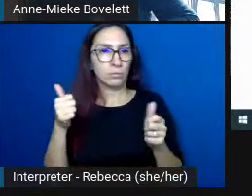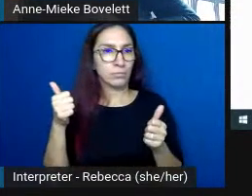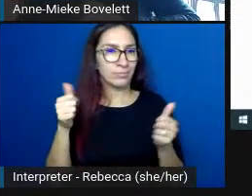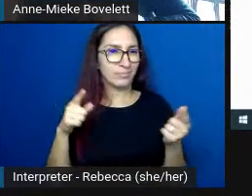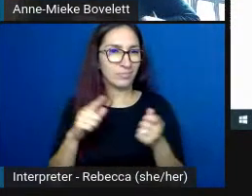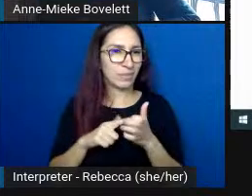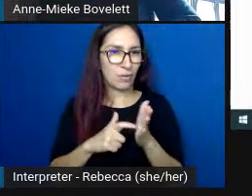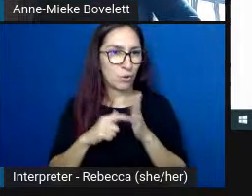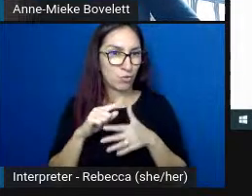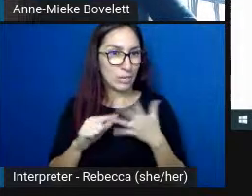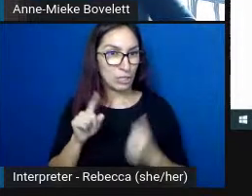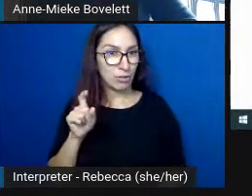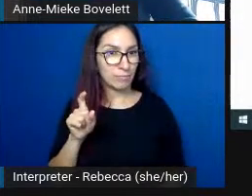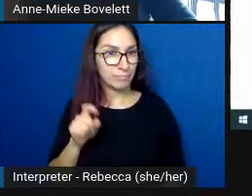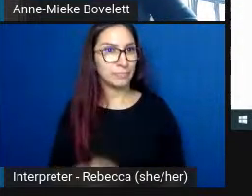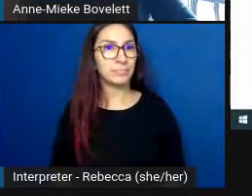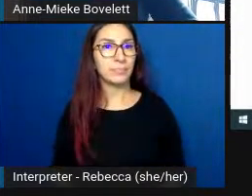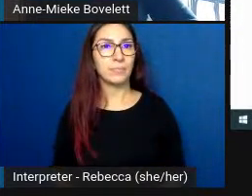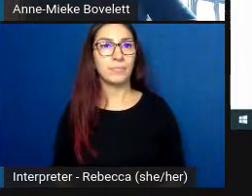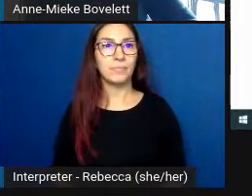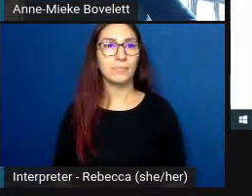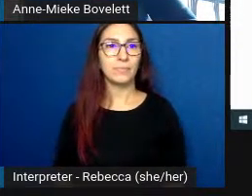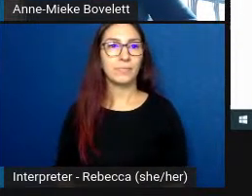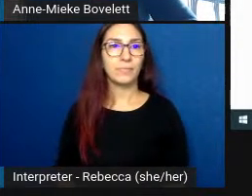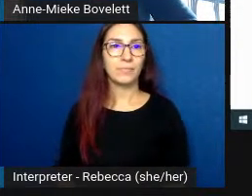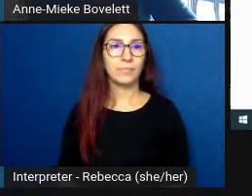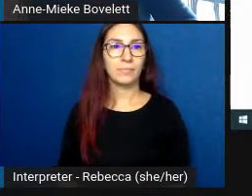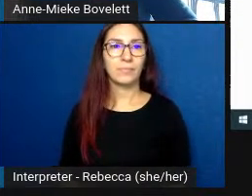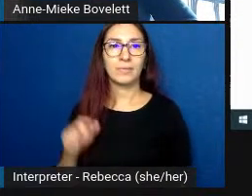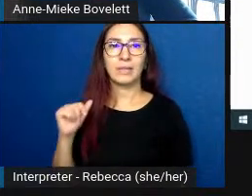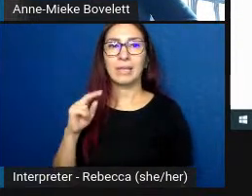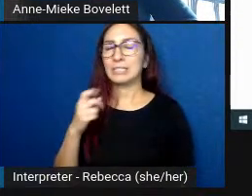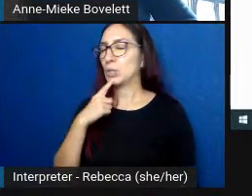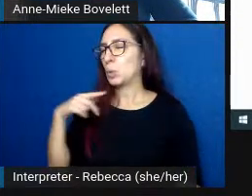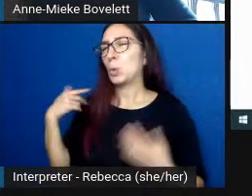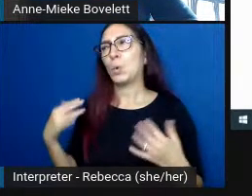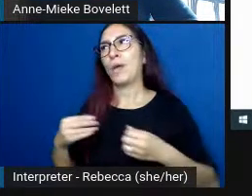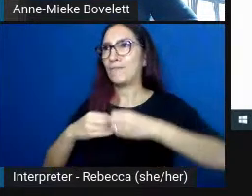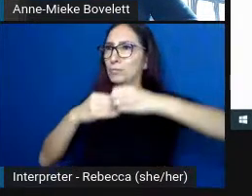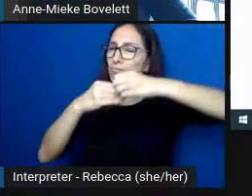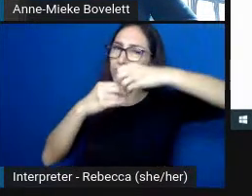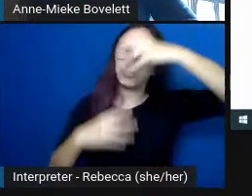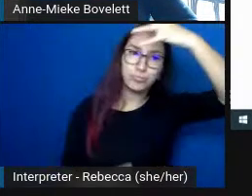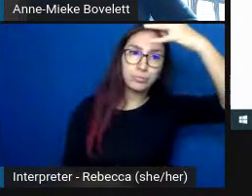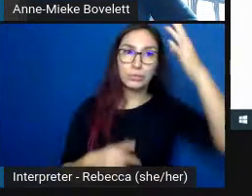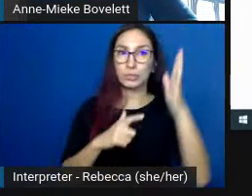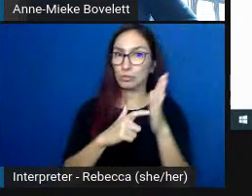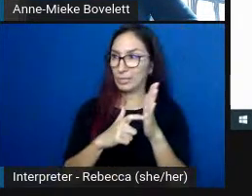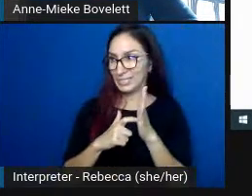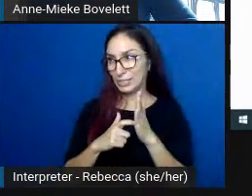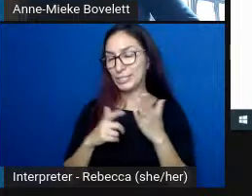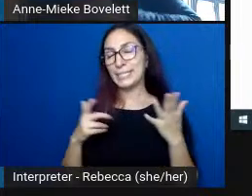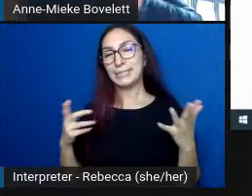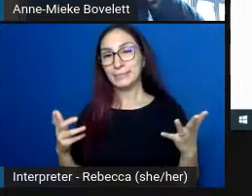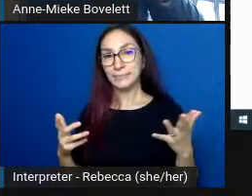When we say this is accessible or this is not? Anne Bolelett: Well that is quite a number of criteria.